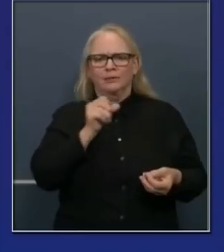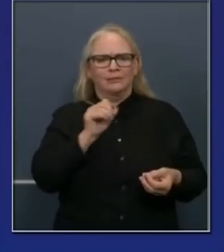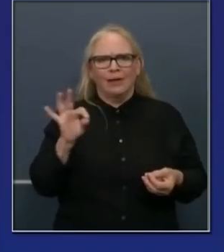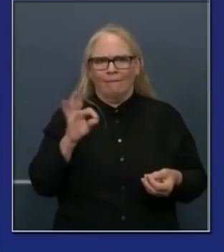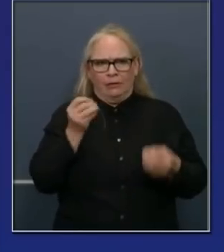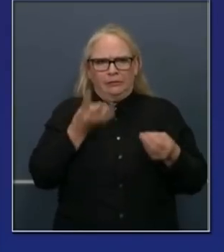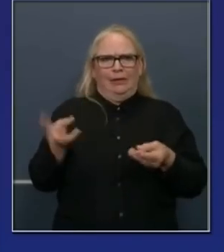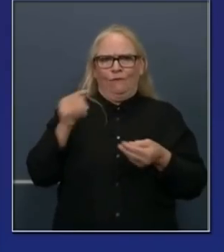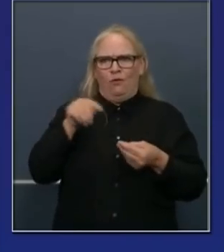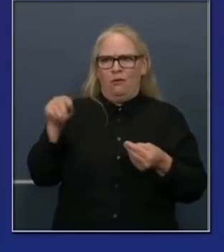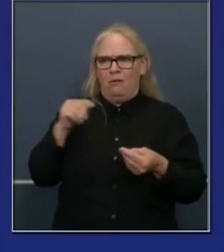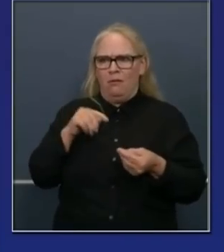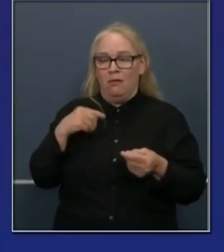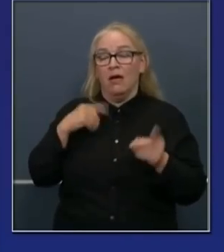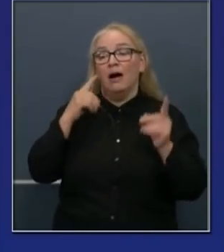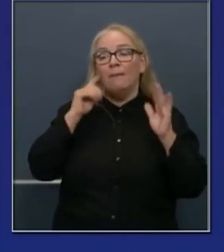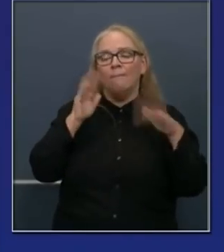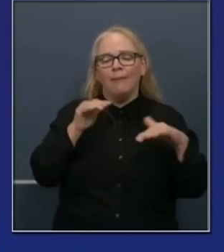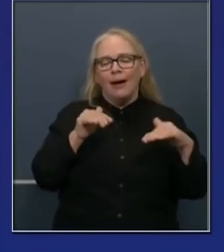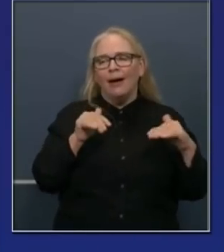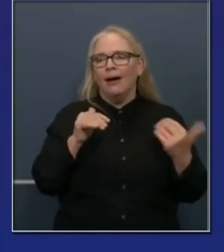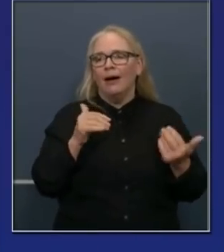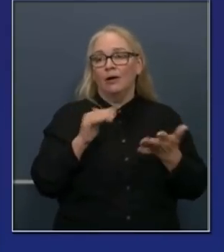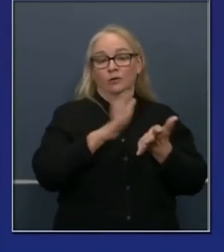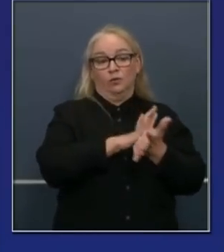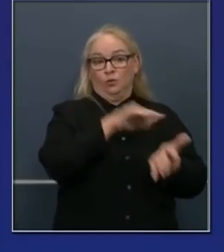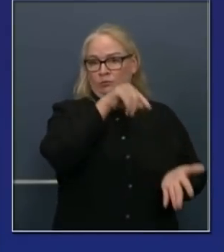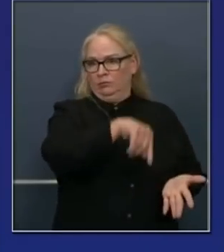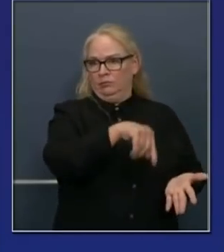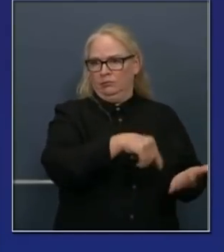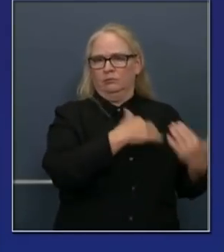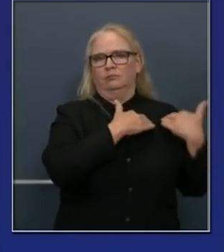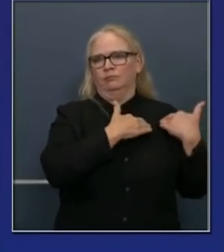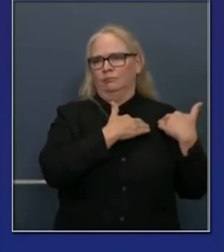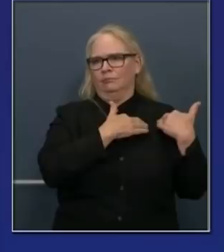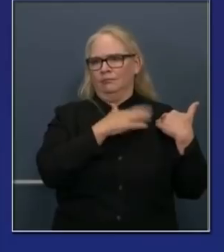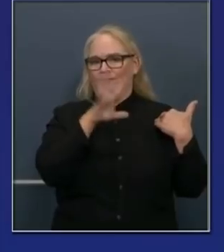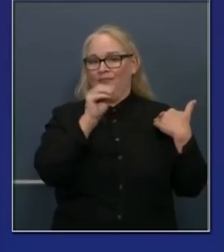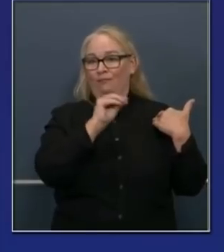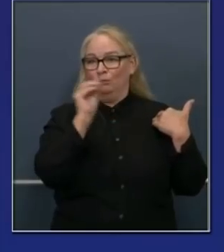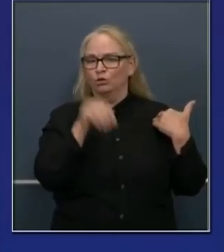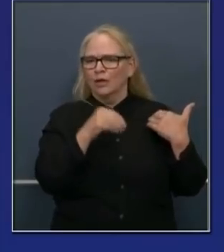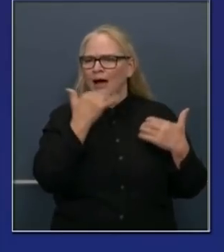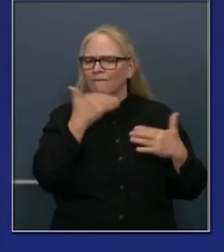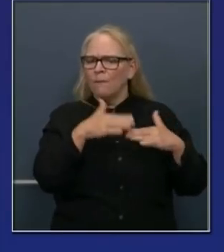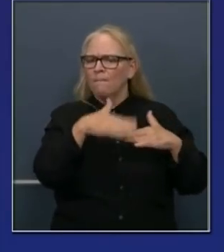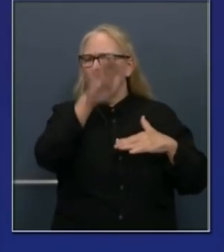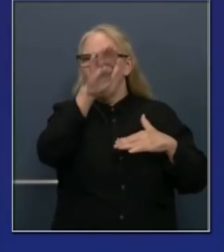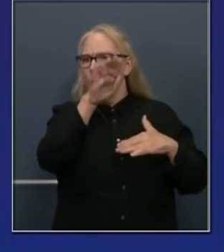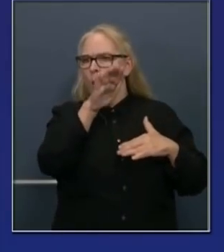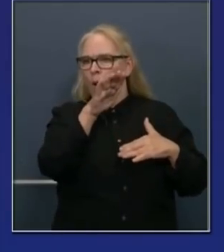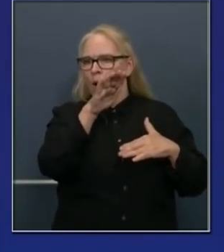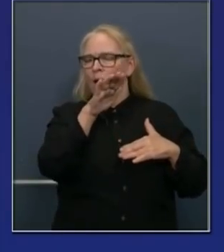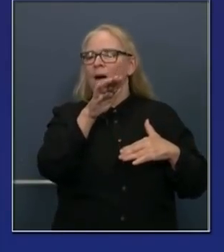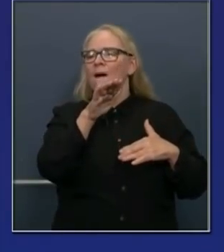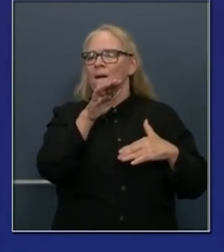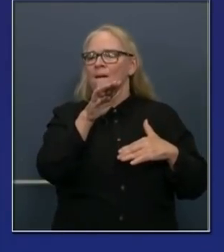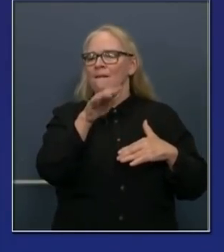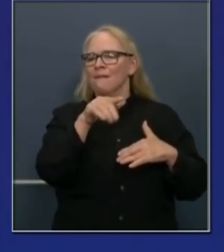IF A SCHOOL GOES HOME WITH MULTIPLE COHORTS THAT HAVE CASES OR WE STIPULATE 5% OF THE SCHOOL, LOCAL SCHOOL, NOT